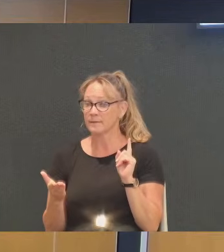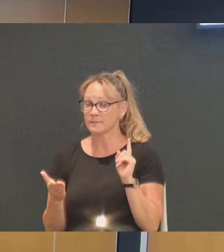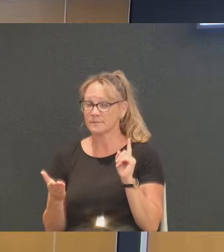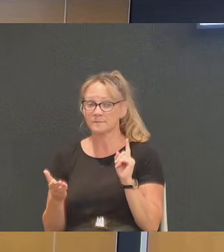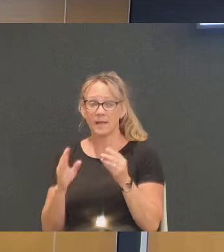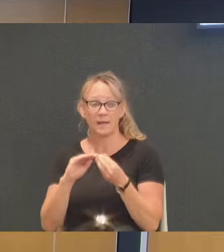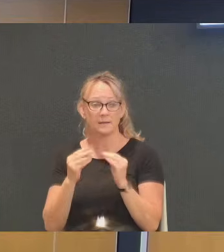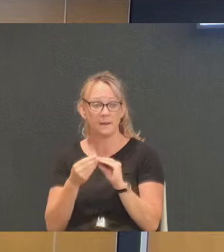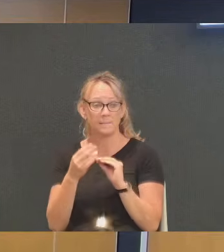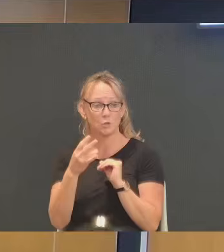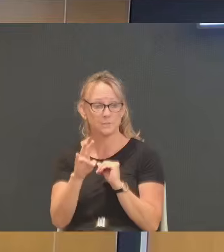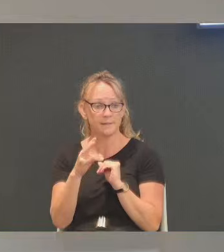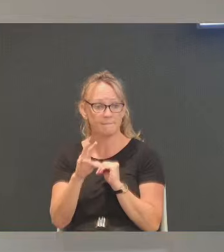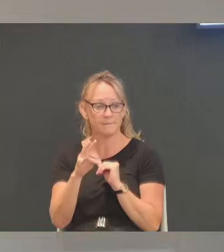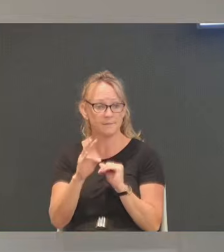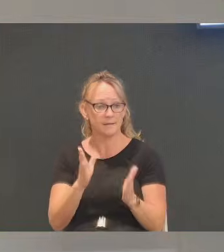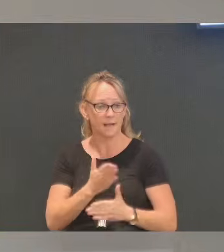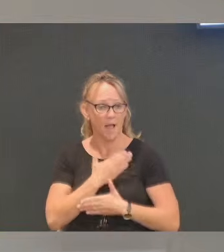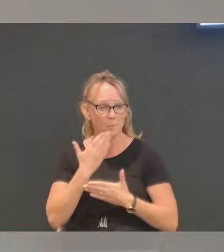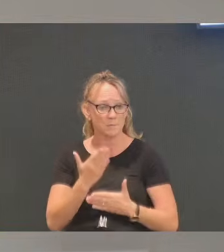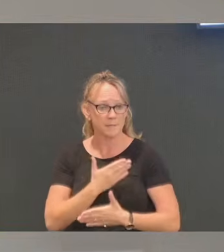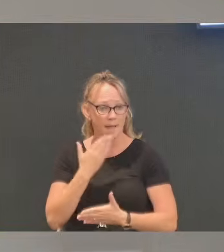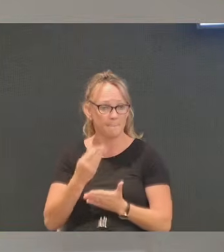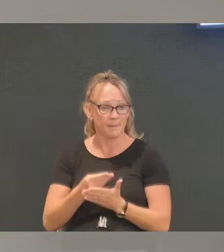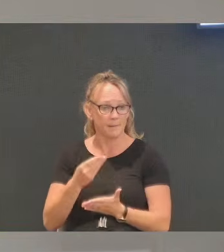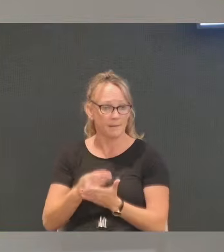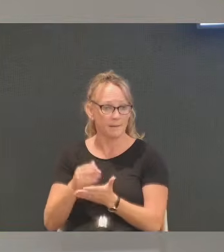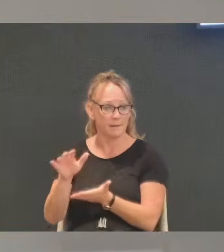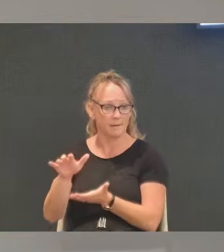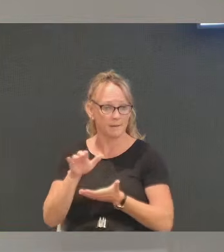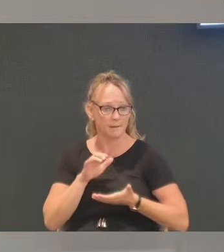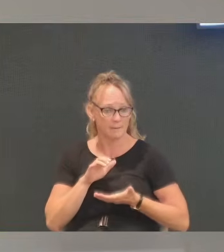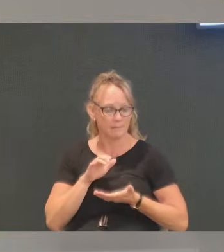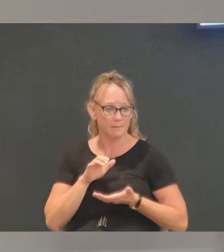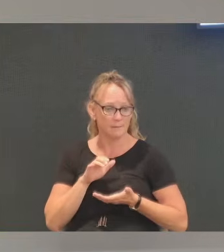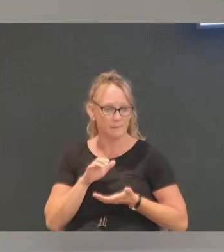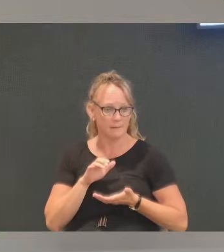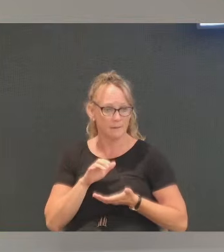I was happy about the reimbursement from the city also, but I was going to ask you Jeff on